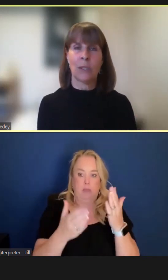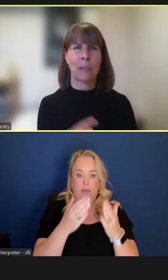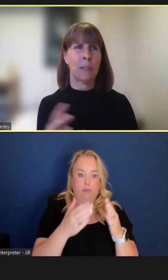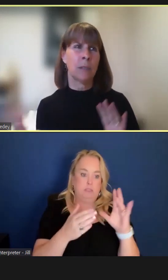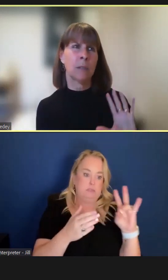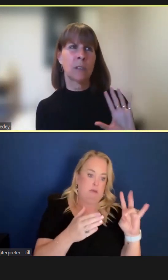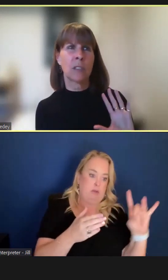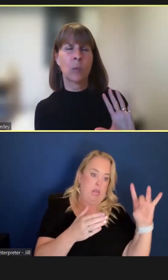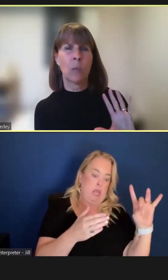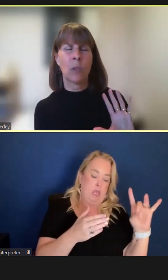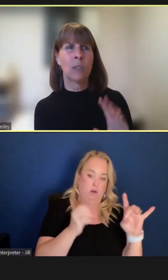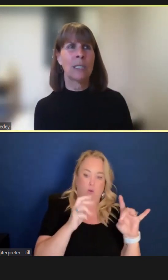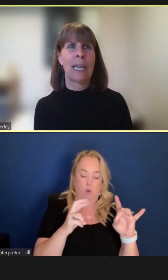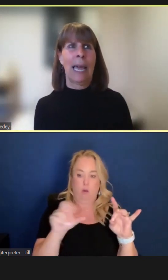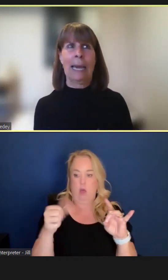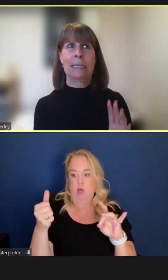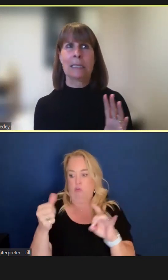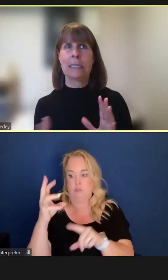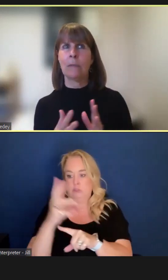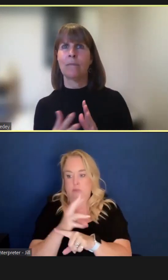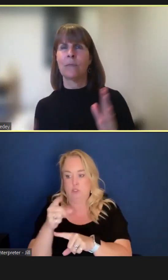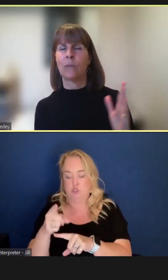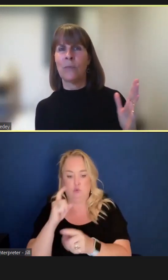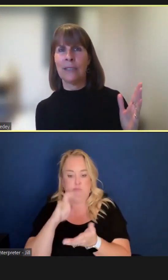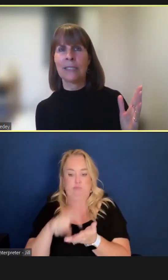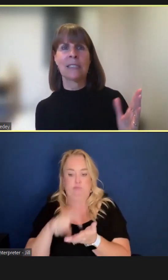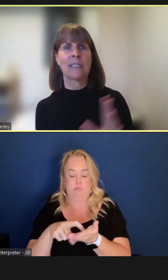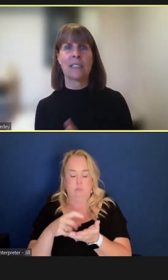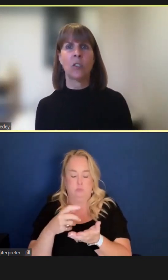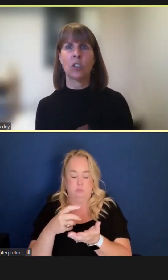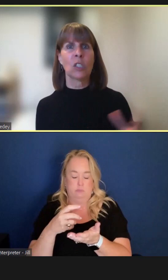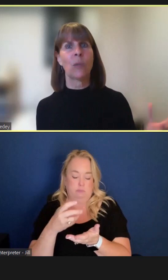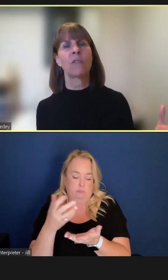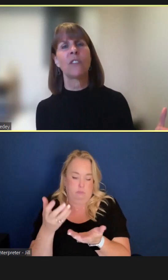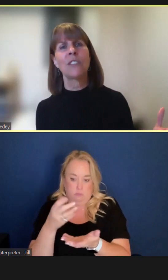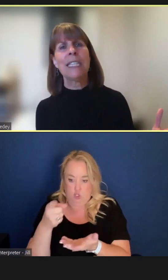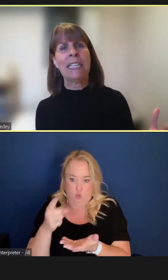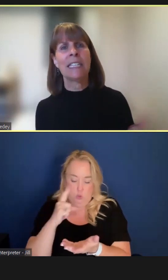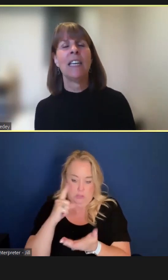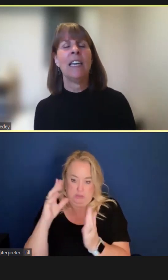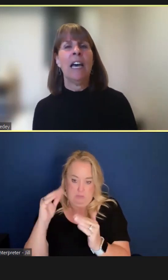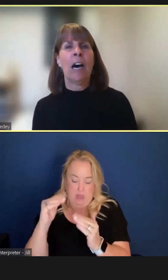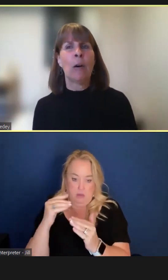another six-month period actually in this list of skills you expect 15 um so